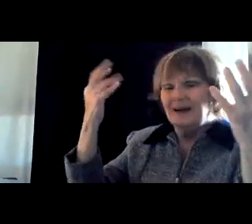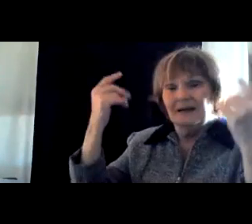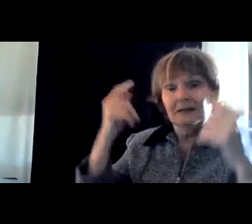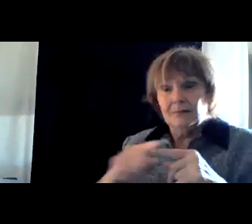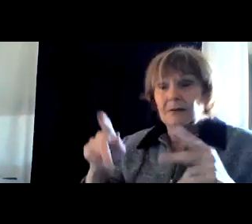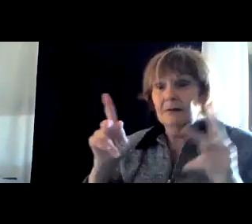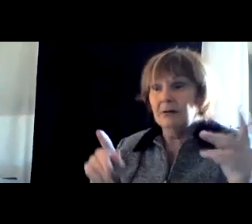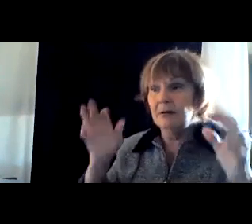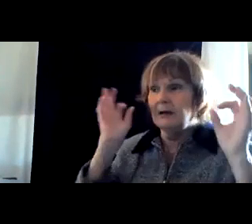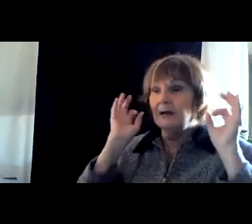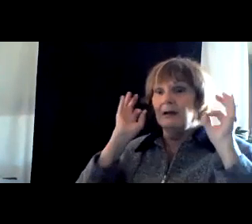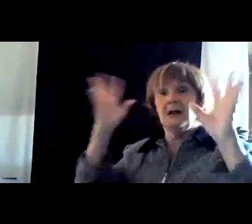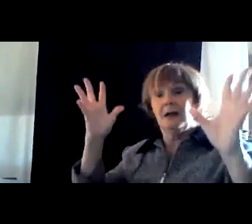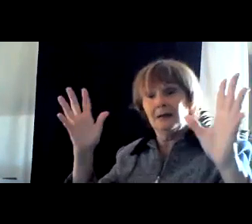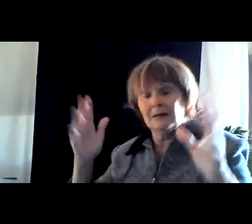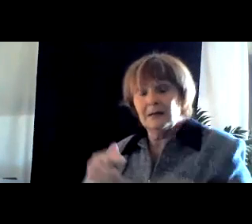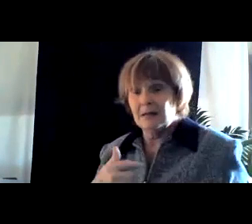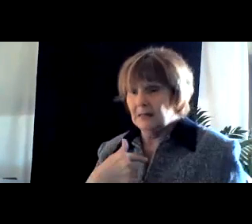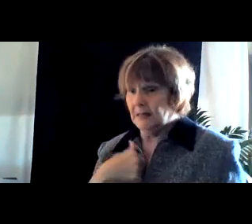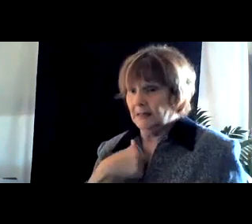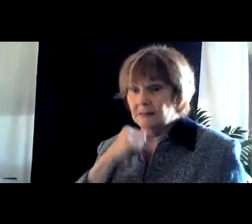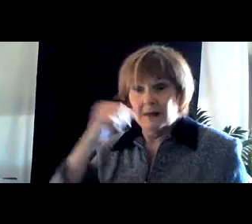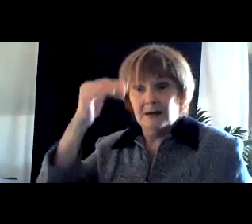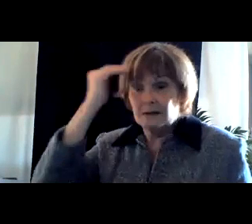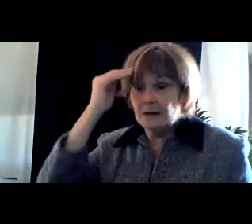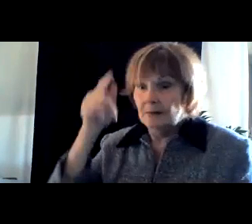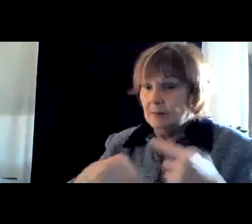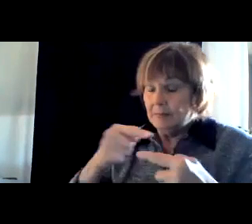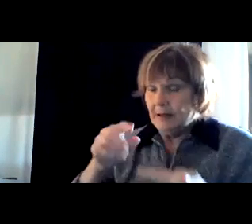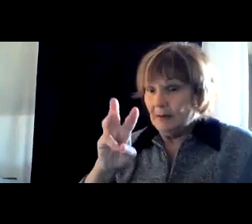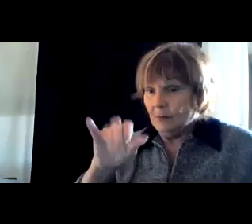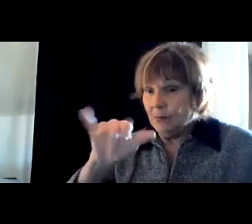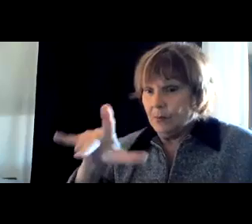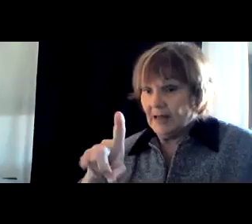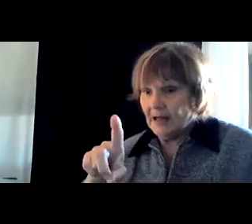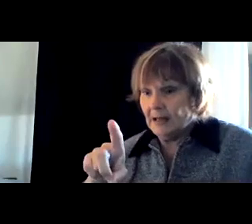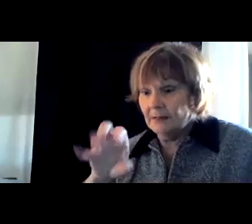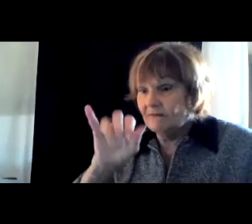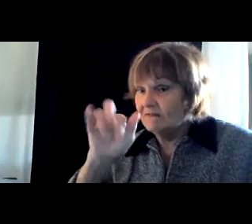I am not a wildfire expert, but I am an expert on trauma. Can I come in and can I make myself available to your organization?